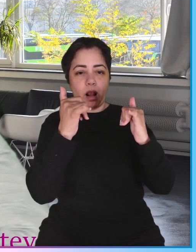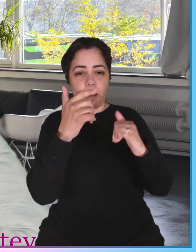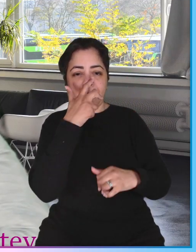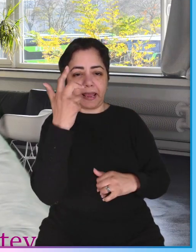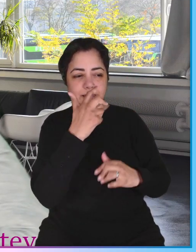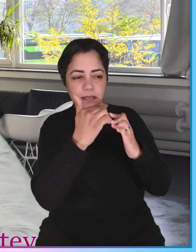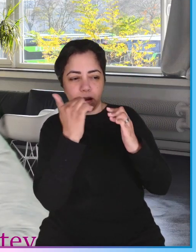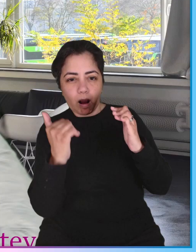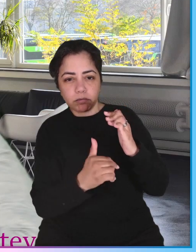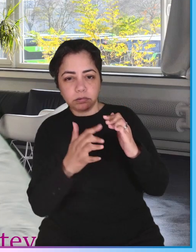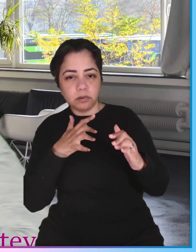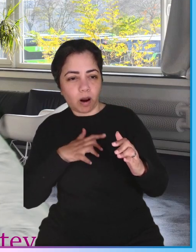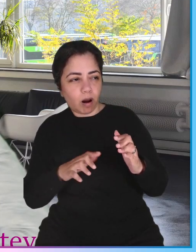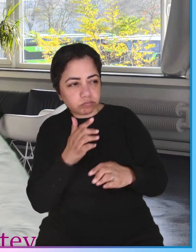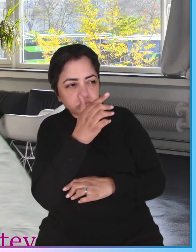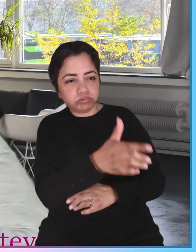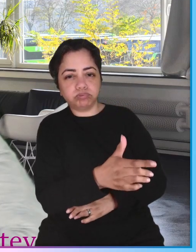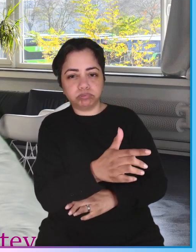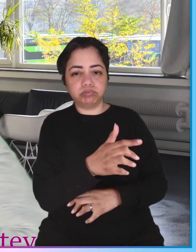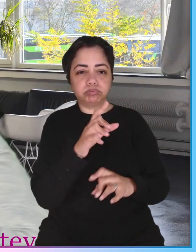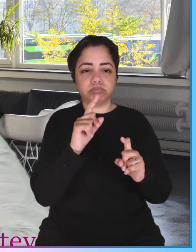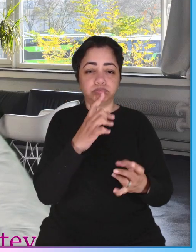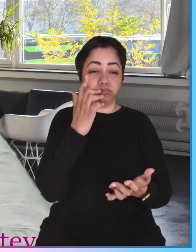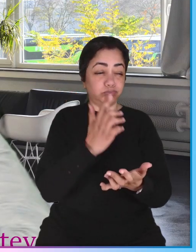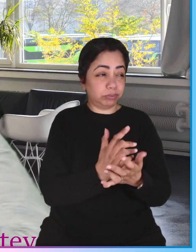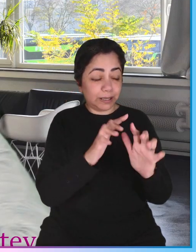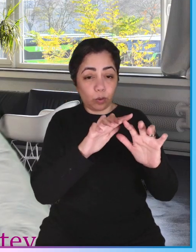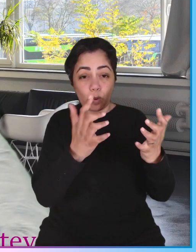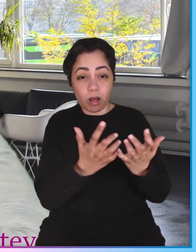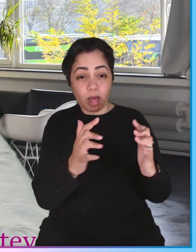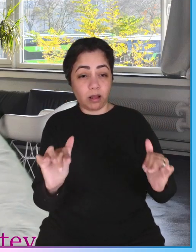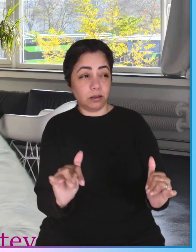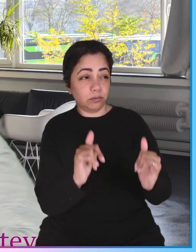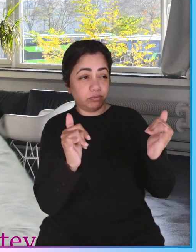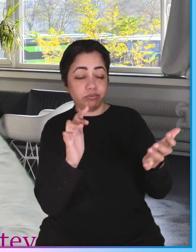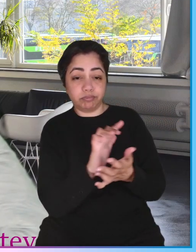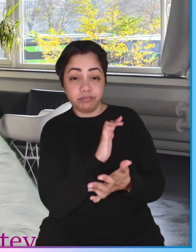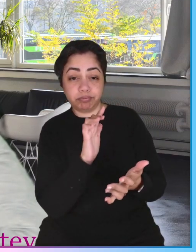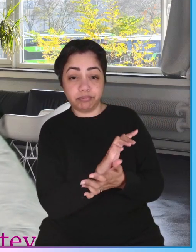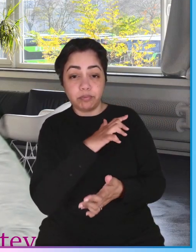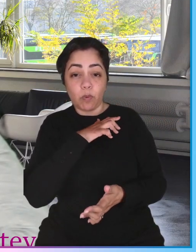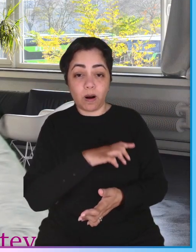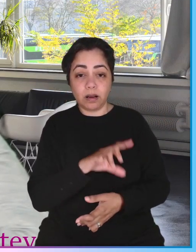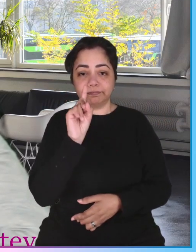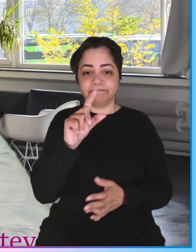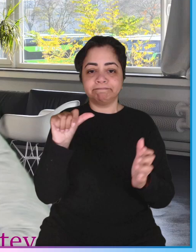and they wanted to have fun in the real world but the problem was, outside of the club was my mortal enemy